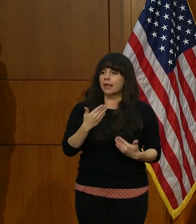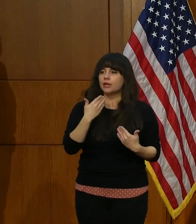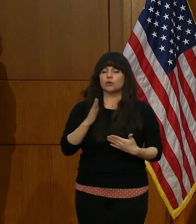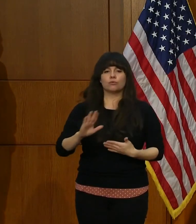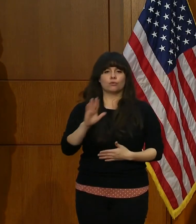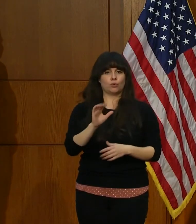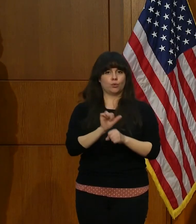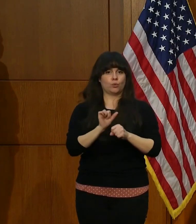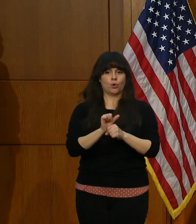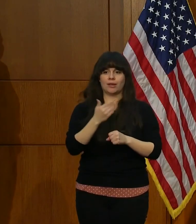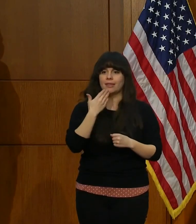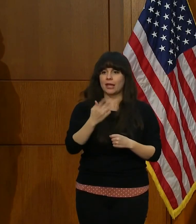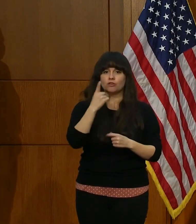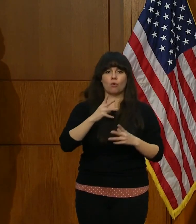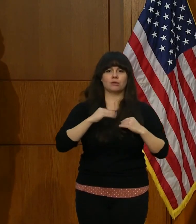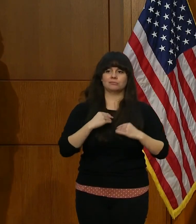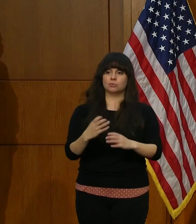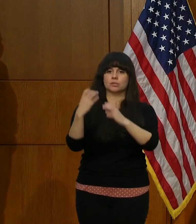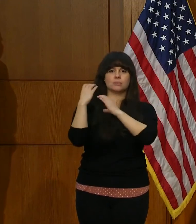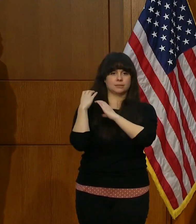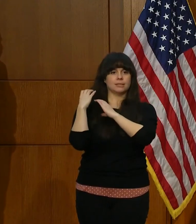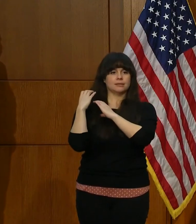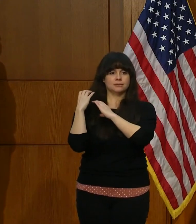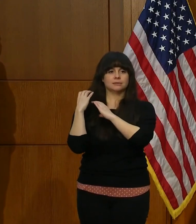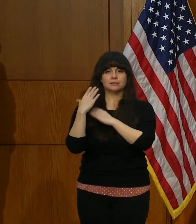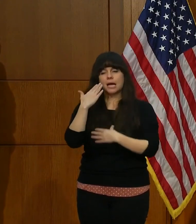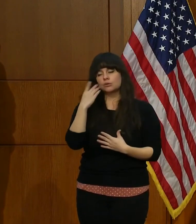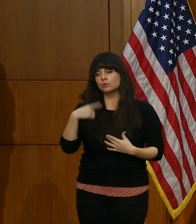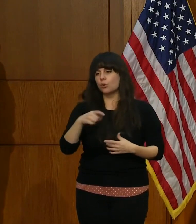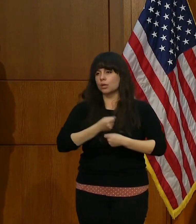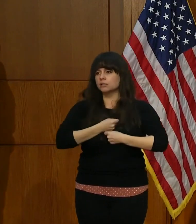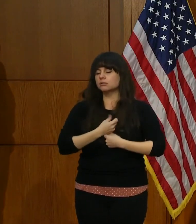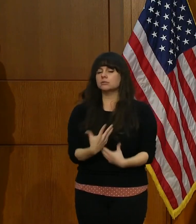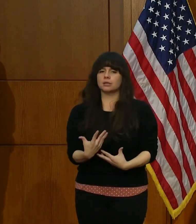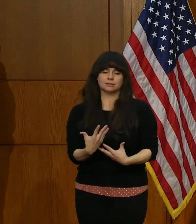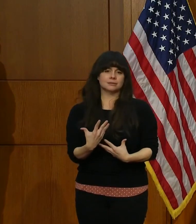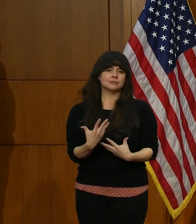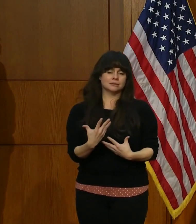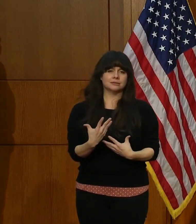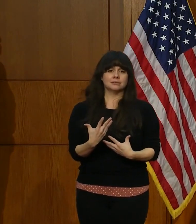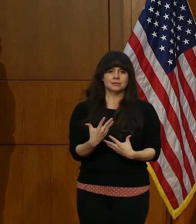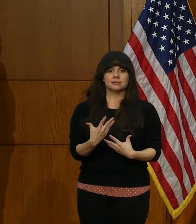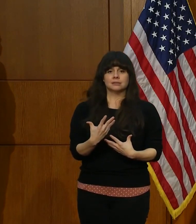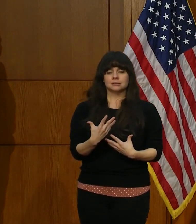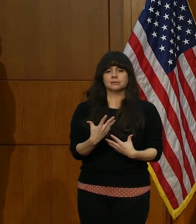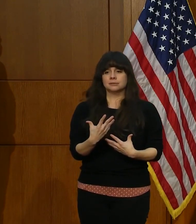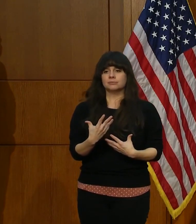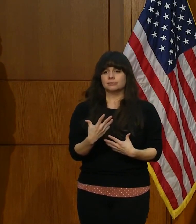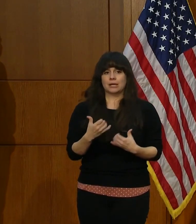FOR STEPPING UP IN A BIG WAY. NO. I KNOW. THAT YOU'RE